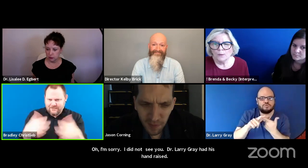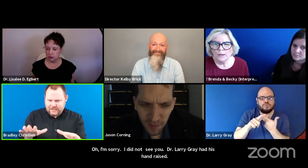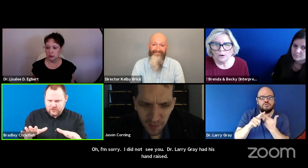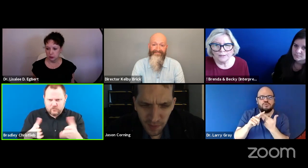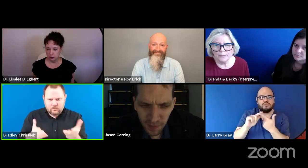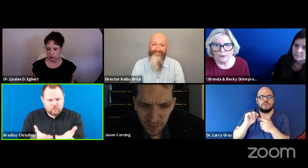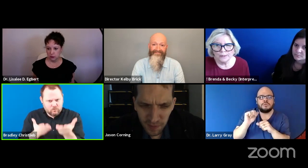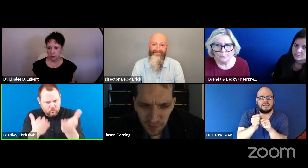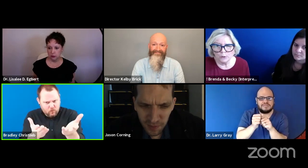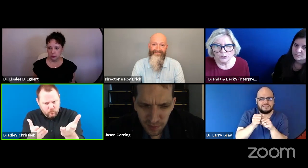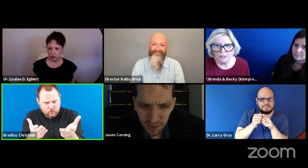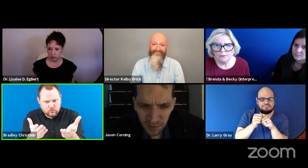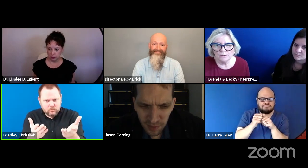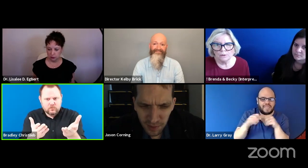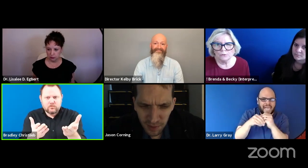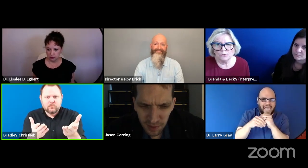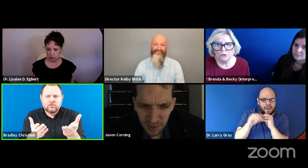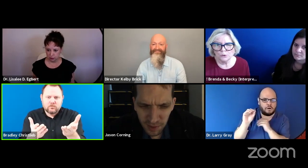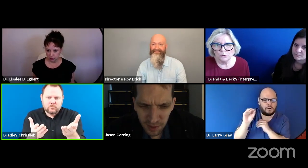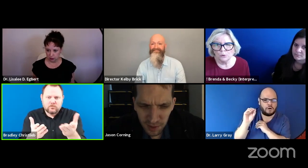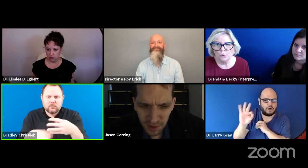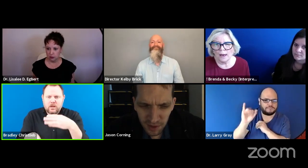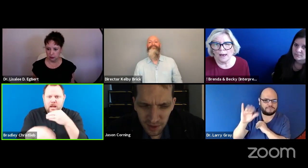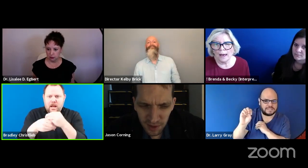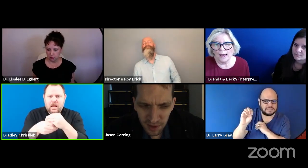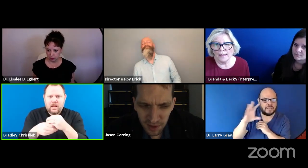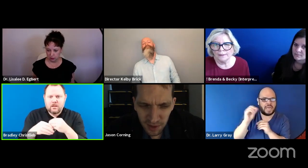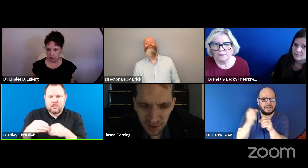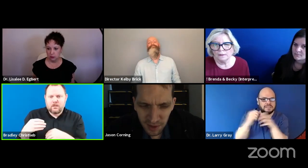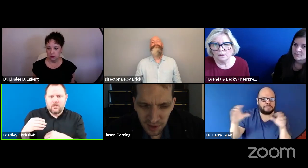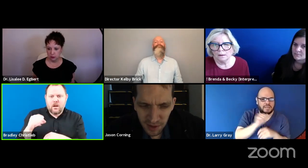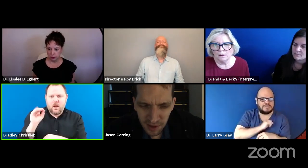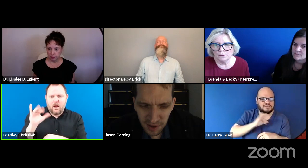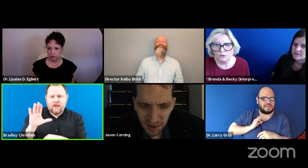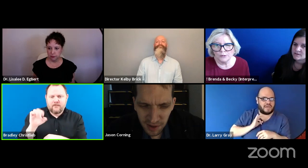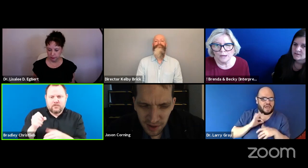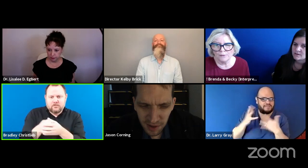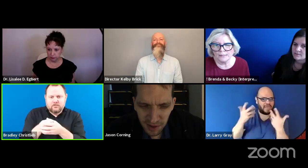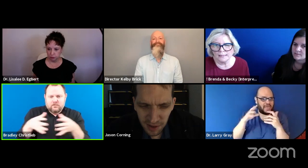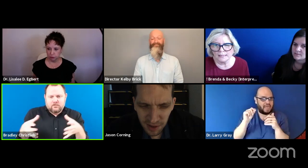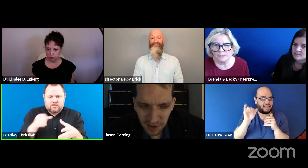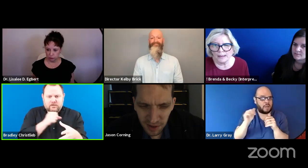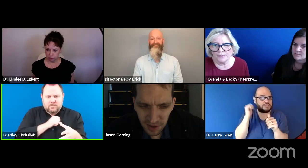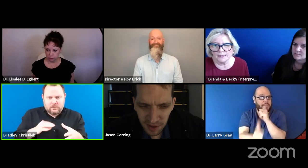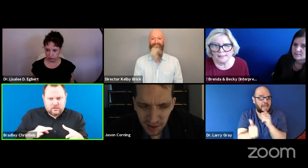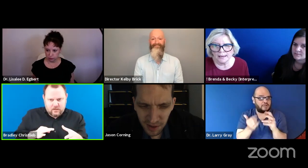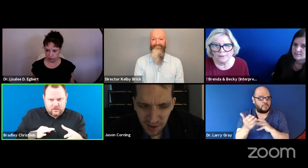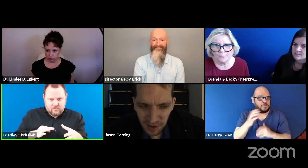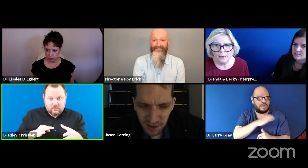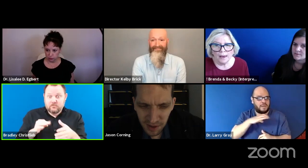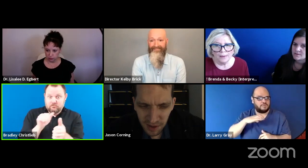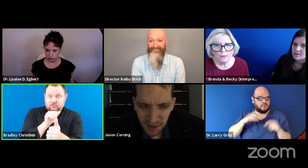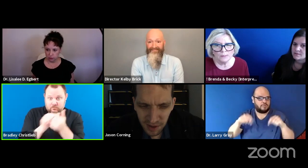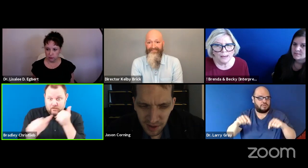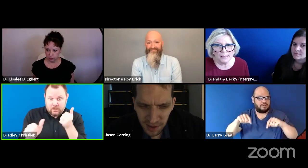We already made a motion to add to the office and expand the staff, and that was passed